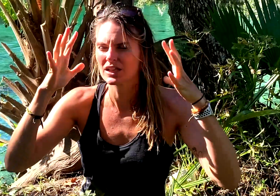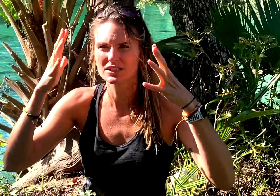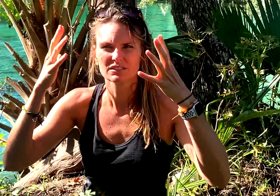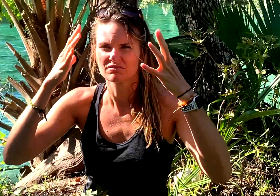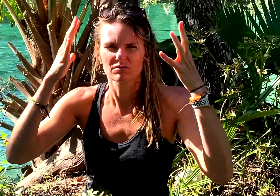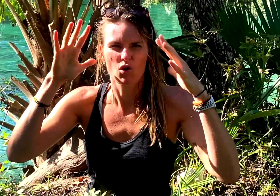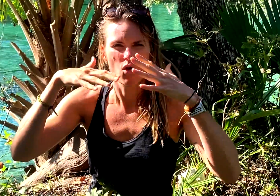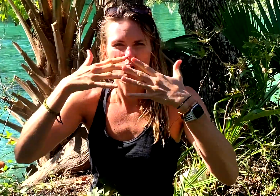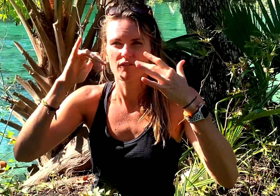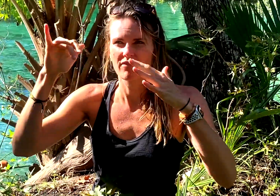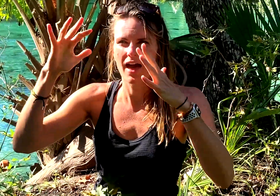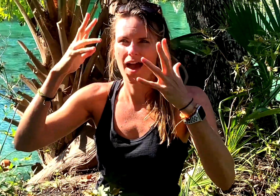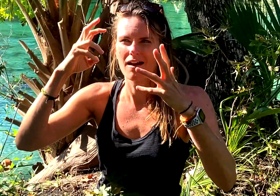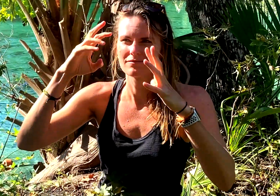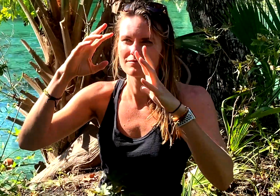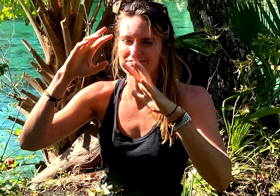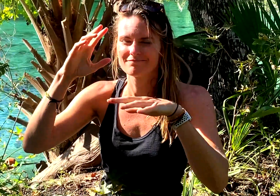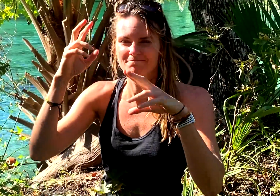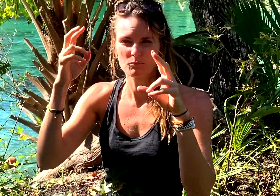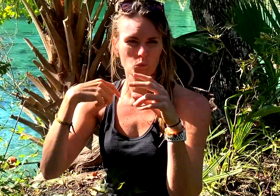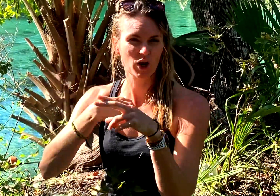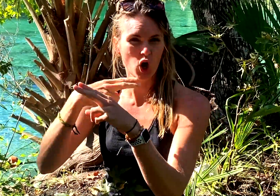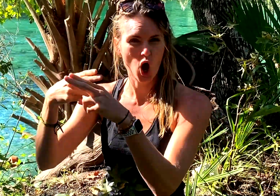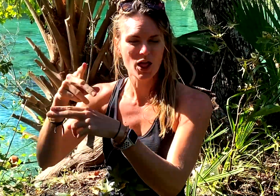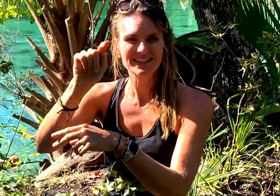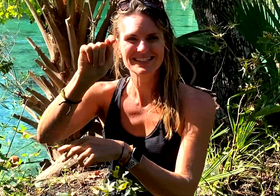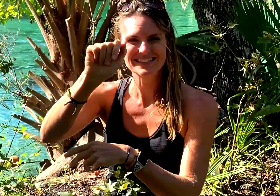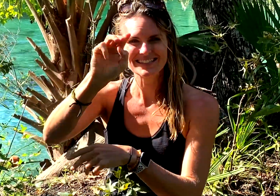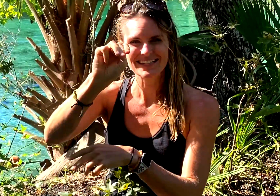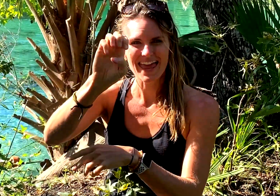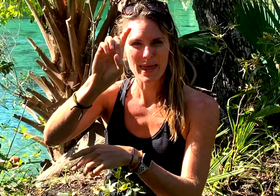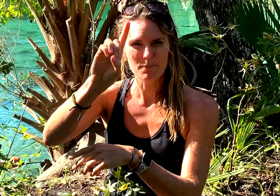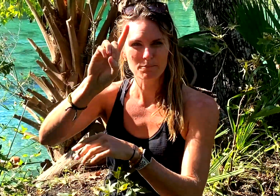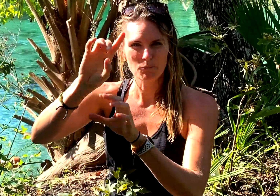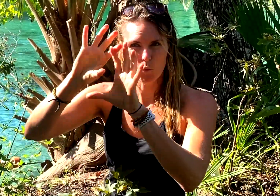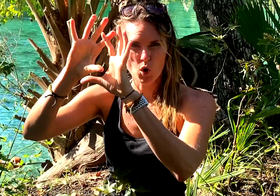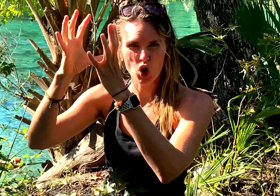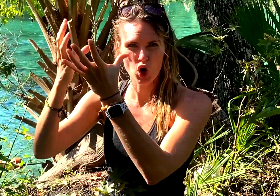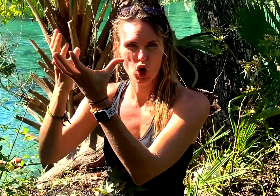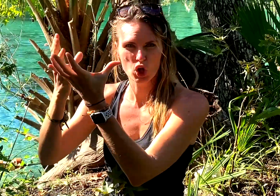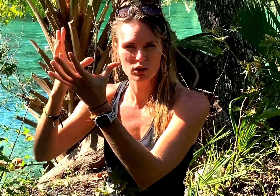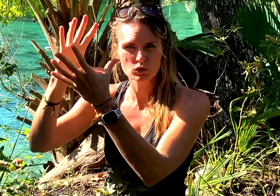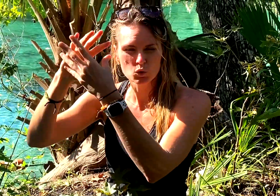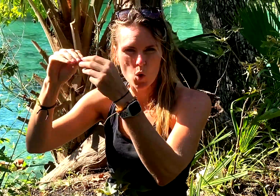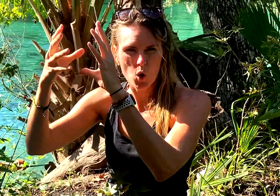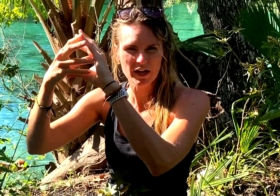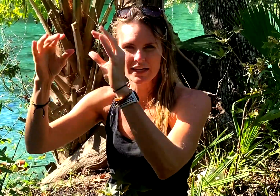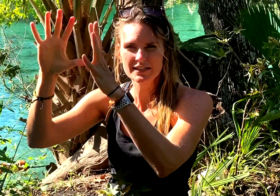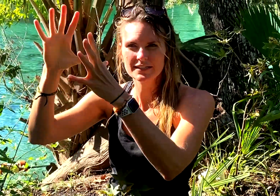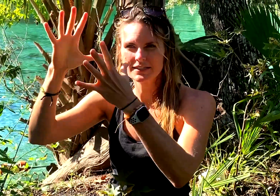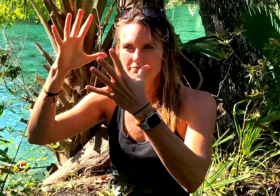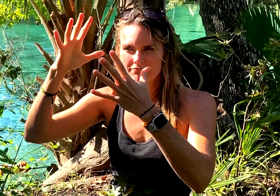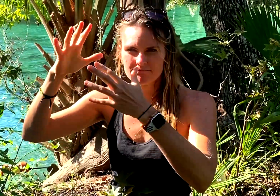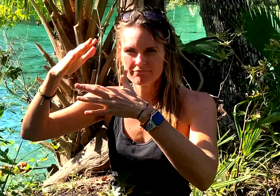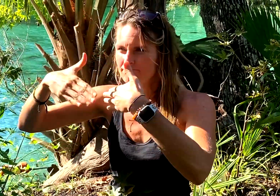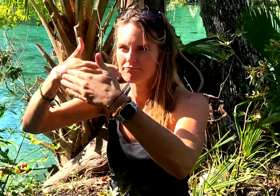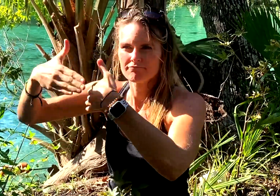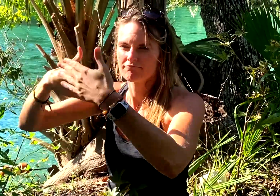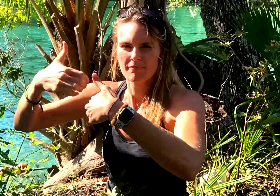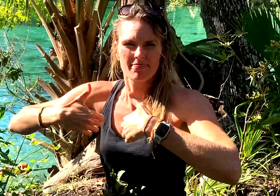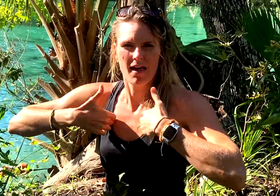of everyday life, what we call the “tamed world story” with its hurried pace.